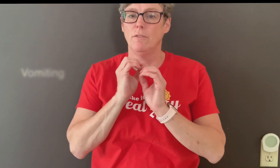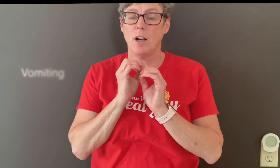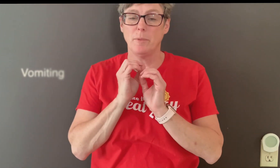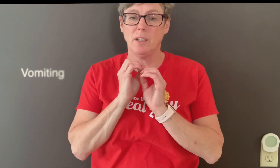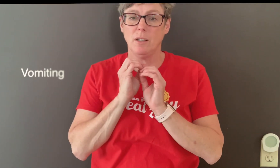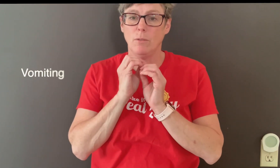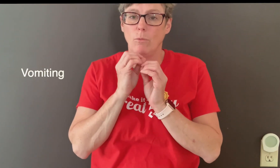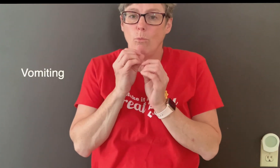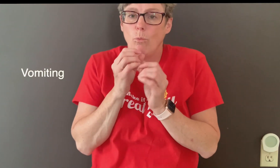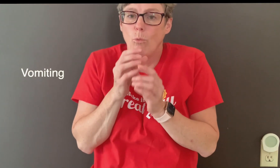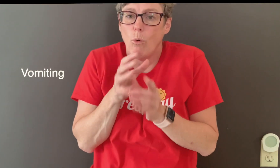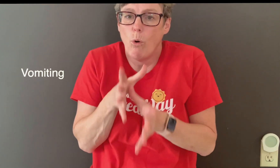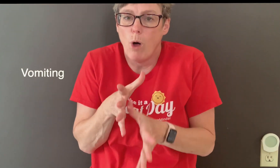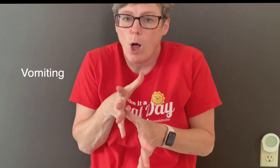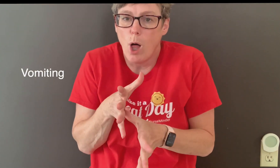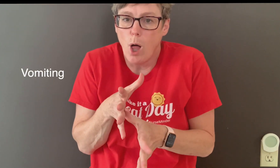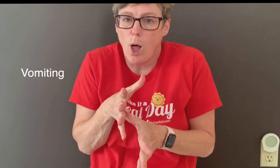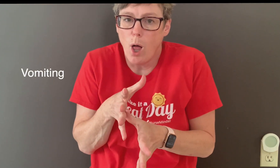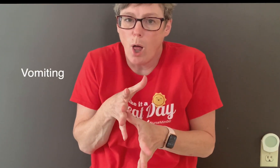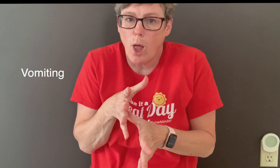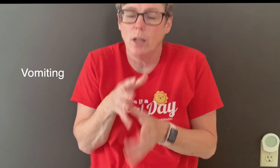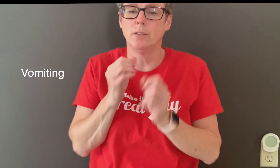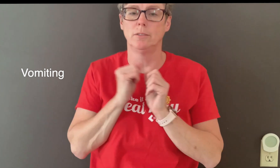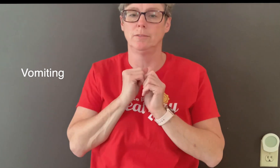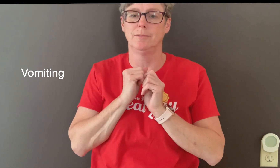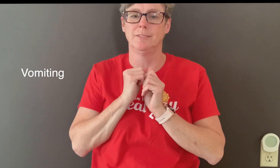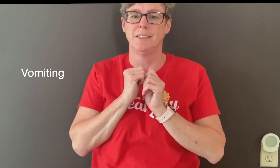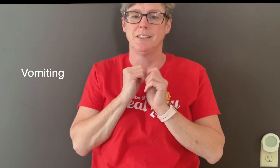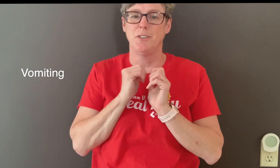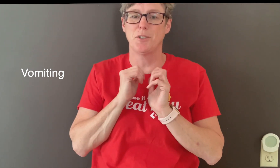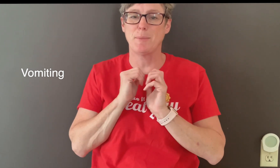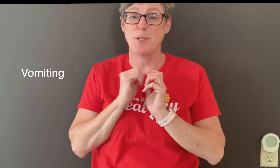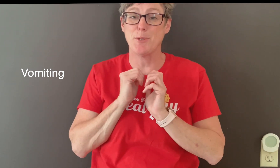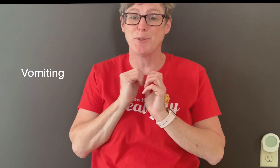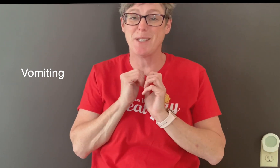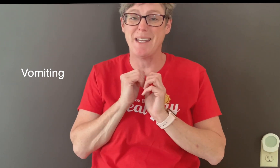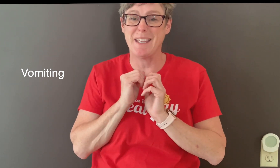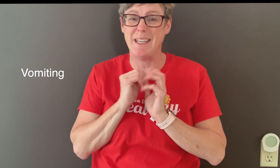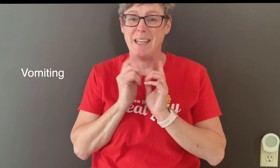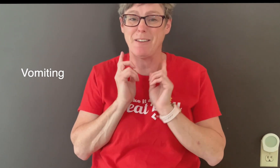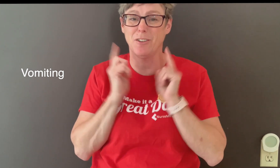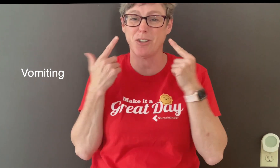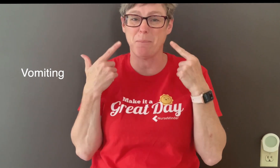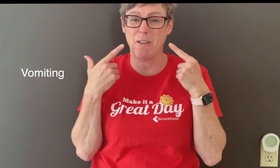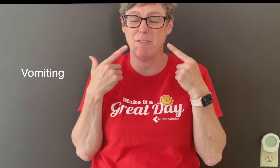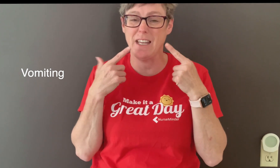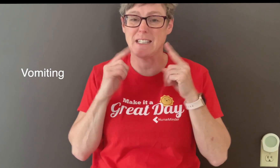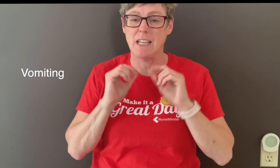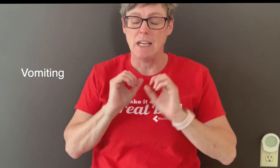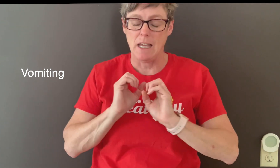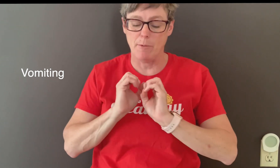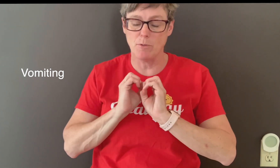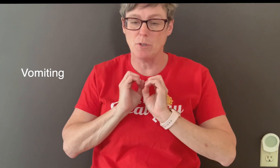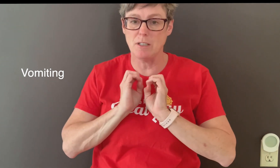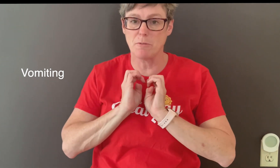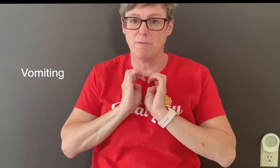Vomiting notice my shoulders hiking that look on my face and what we're doing is we're